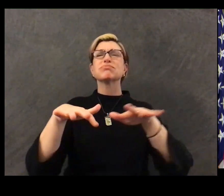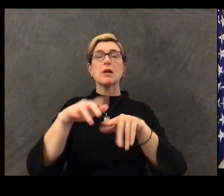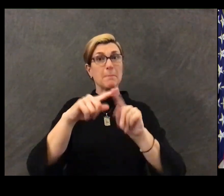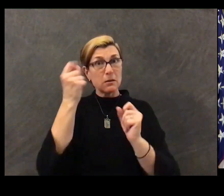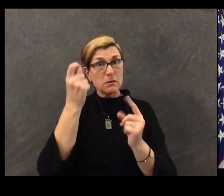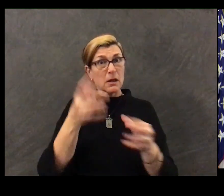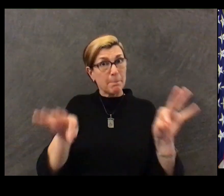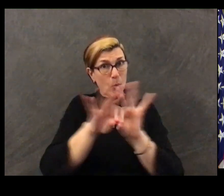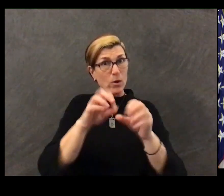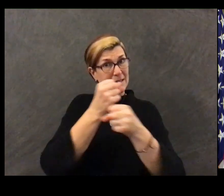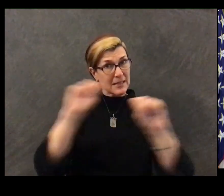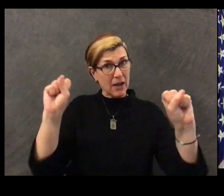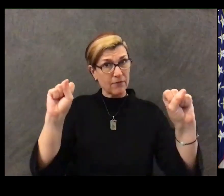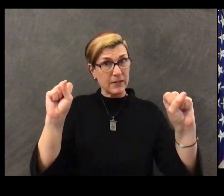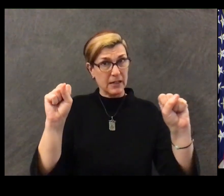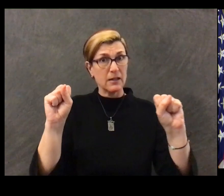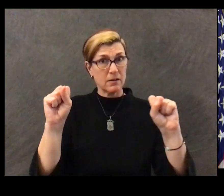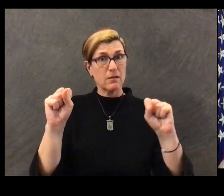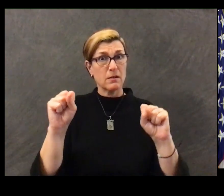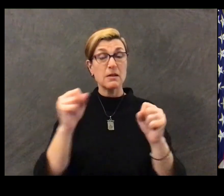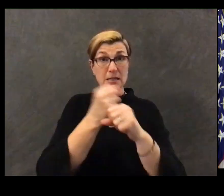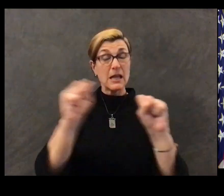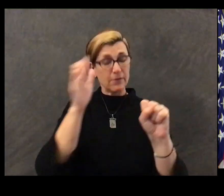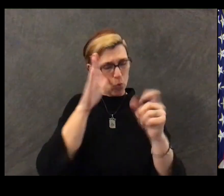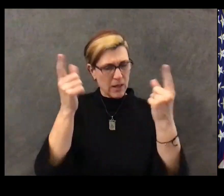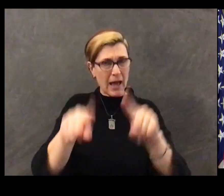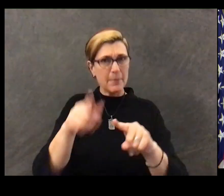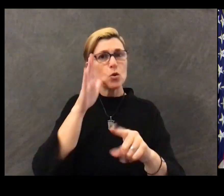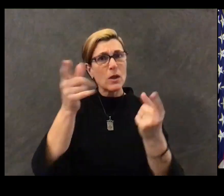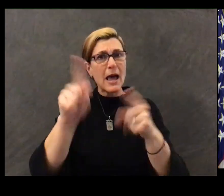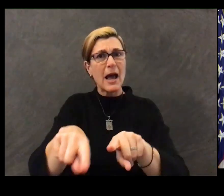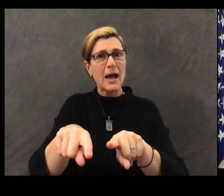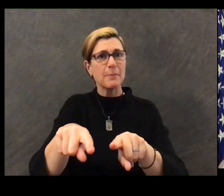at a level like never before we've learned so much but we want them to